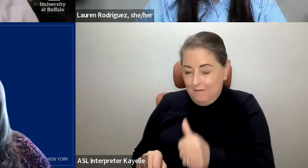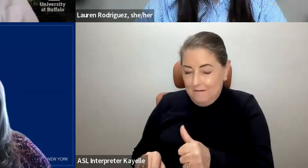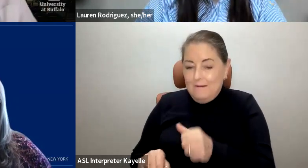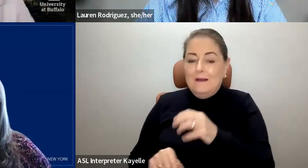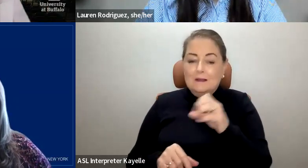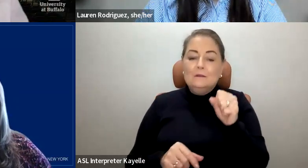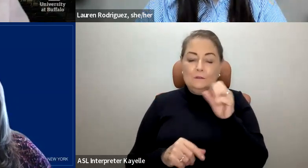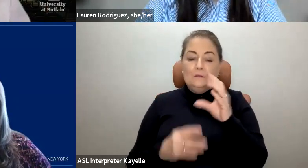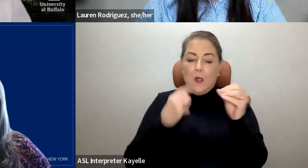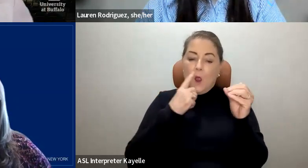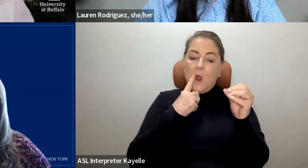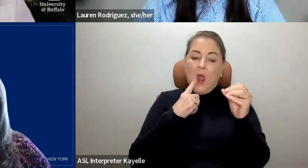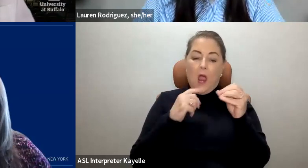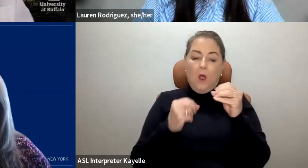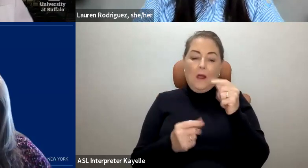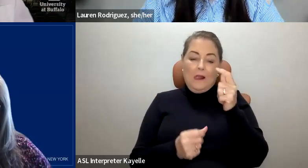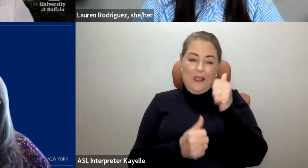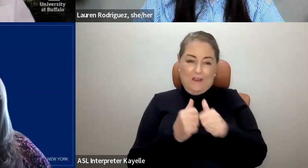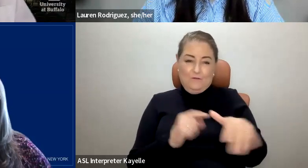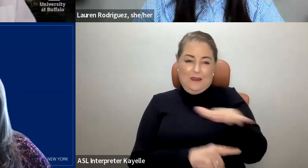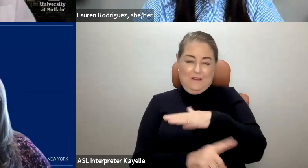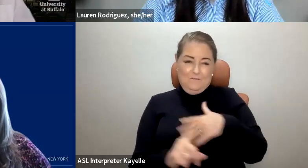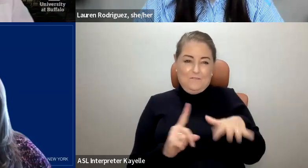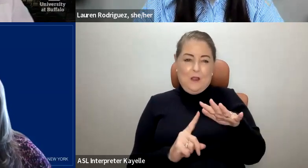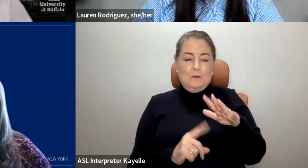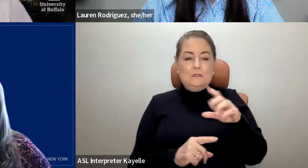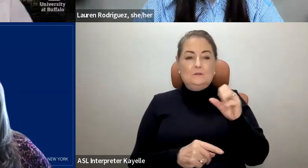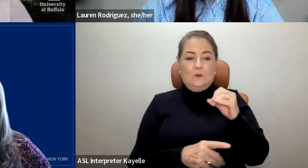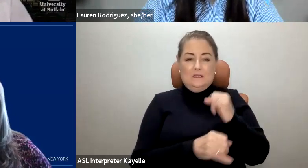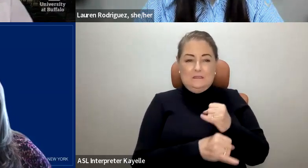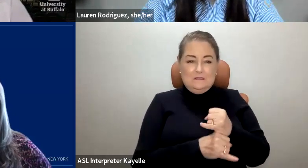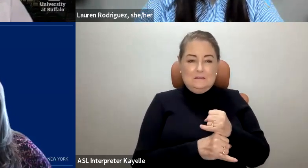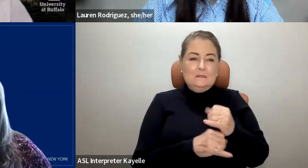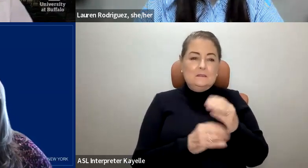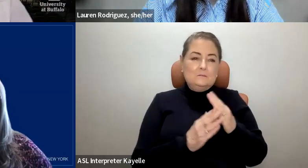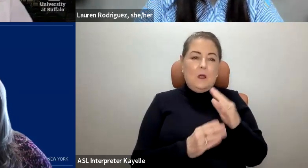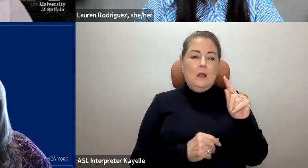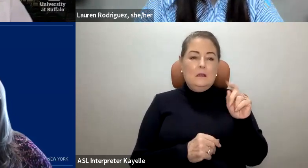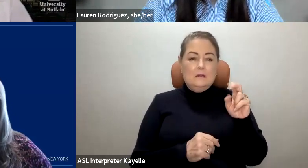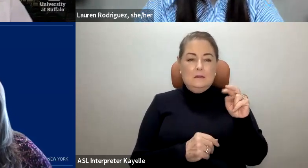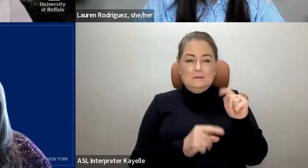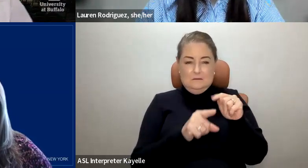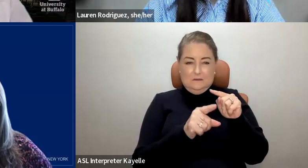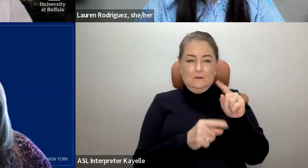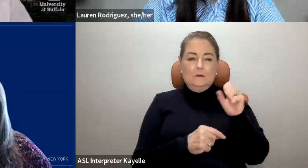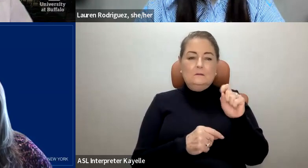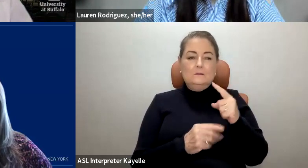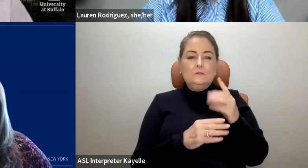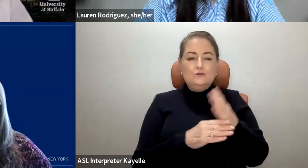having their own environment to a single instance, multi tenant environment. That is a shared environment for all of our